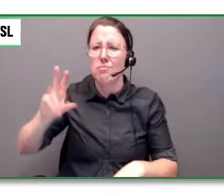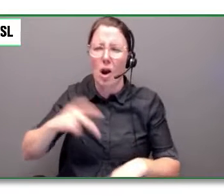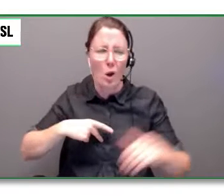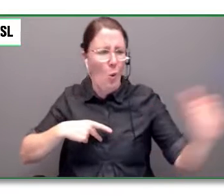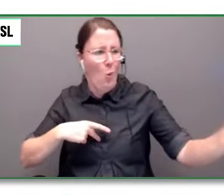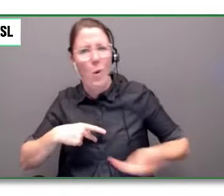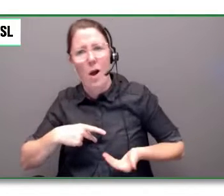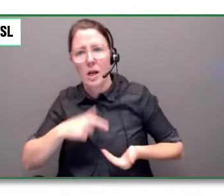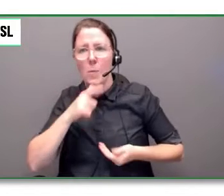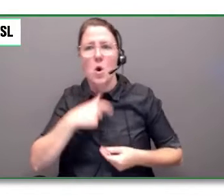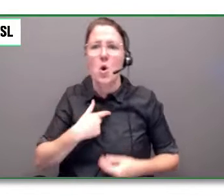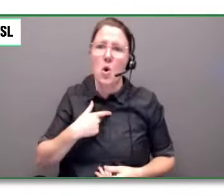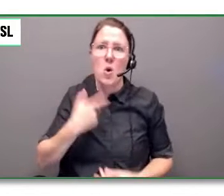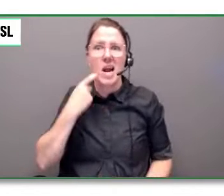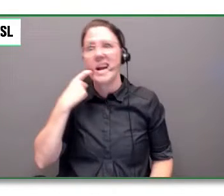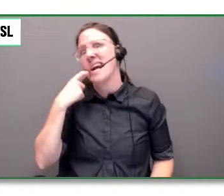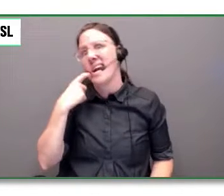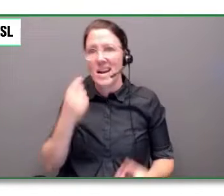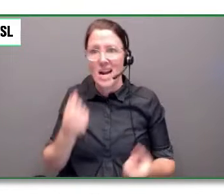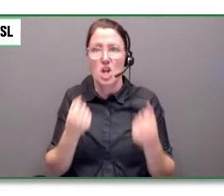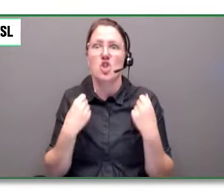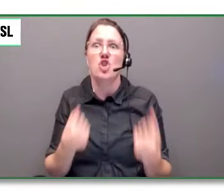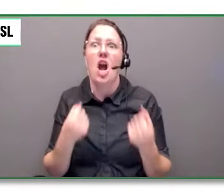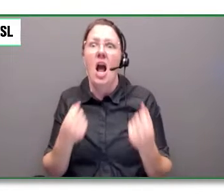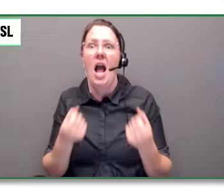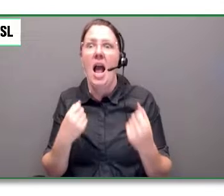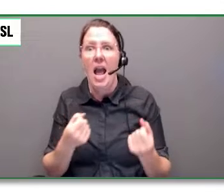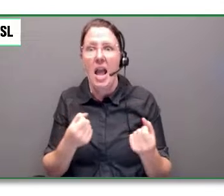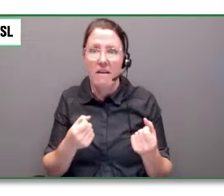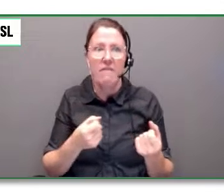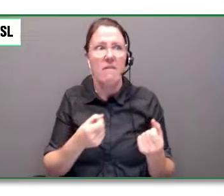expect and demand paved highways to lead them in comfort, ease and safety into